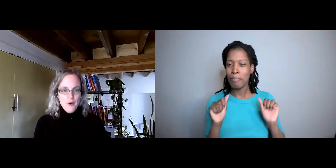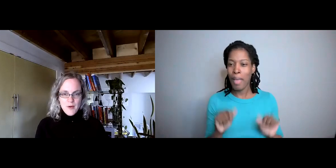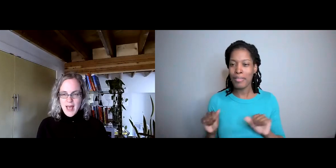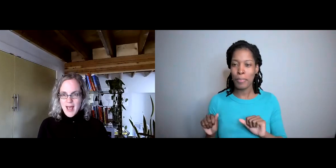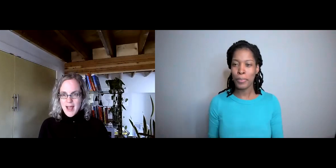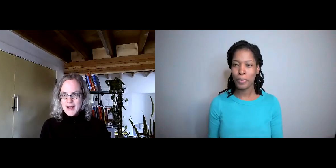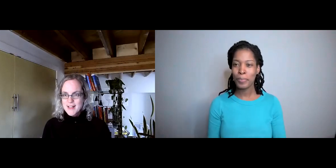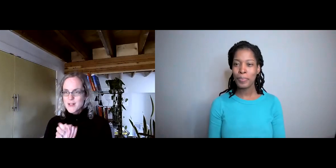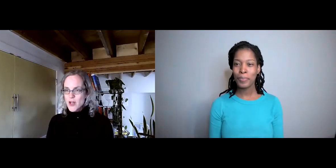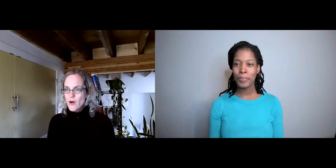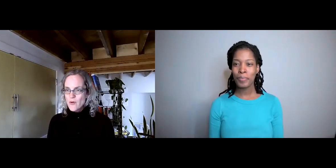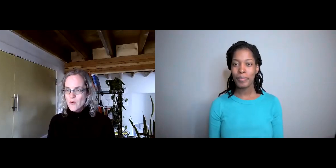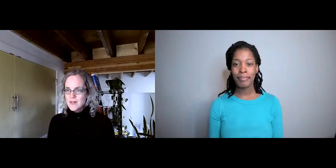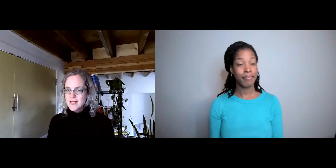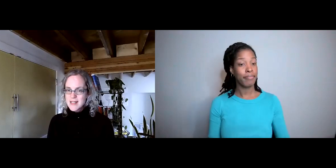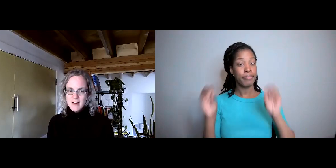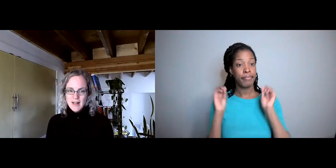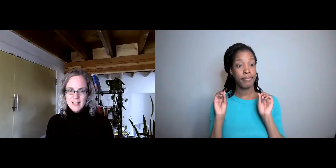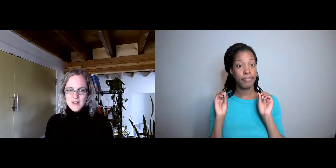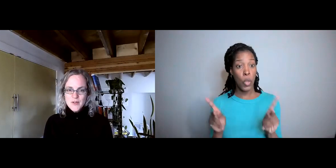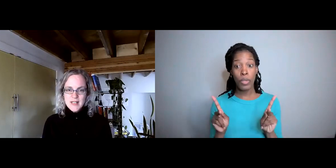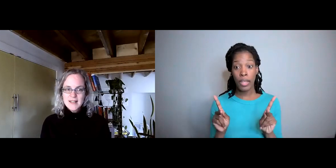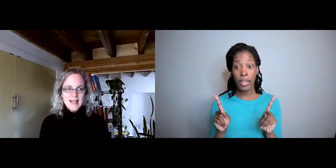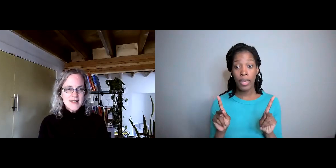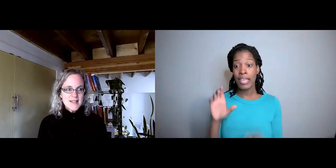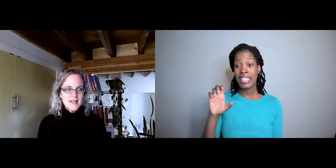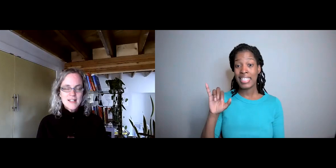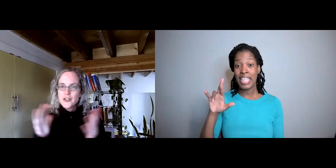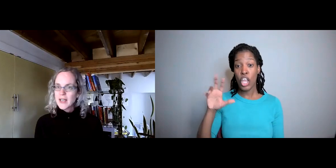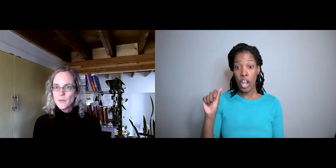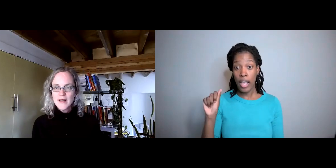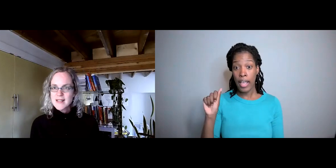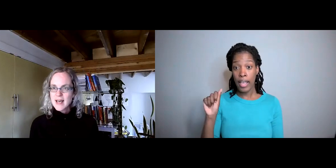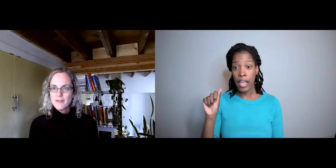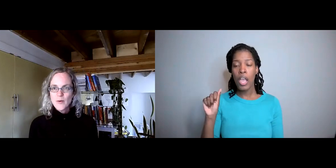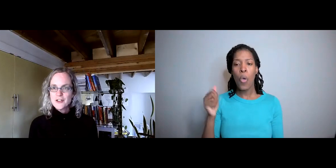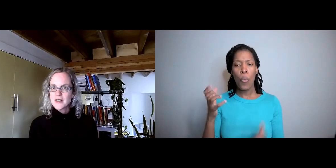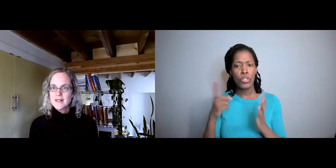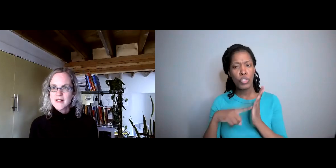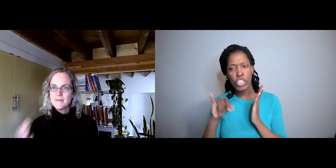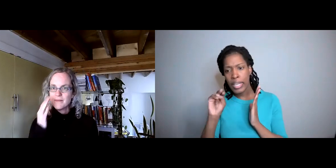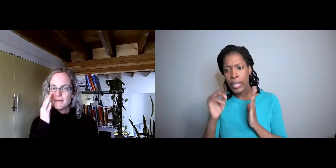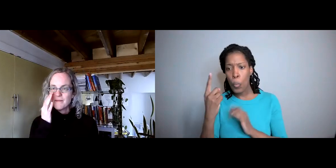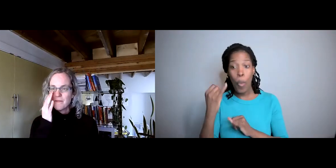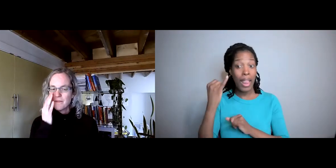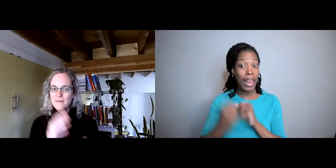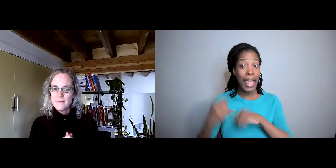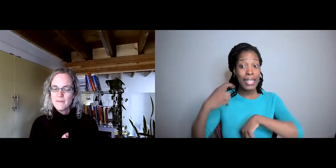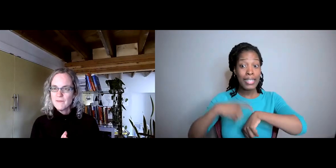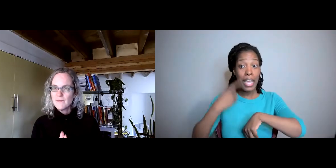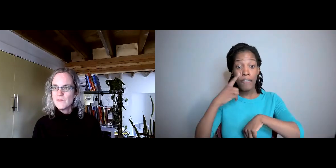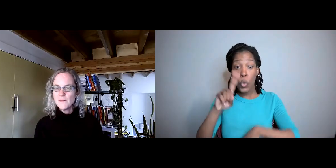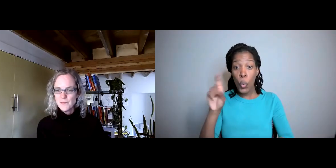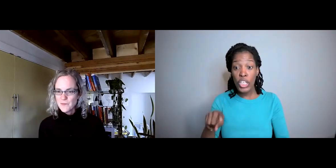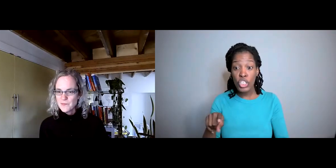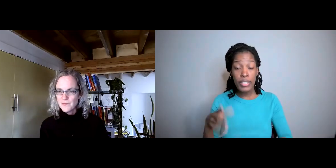Okay. So, Ciara, let's do this. Let's let's check in one last time for questions.